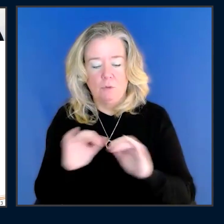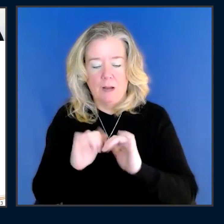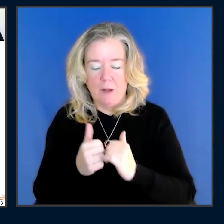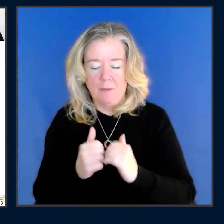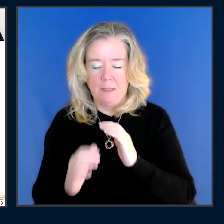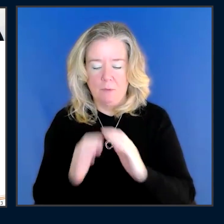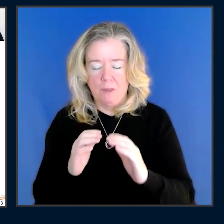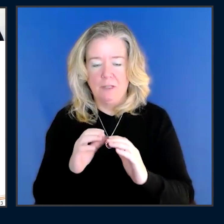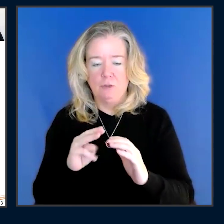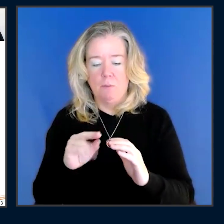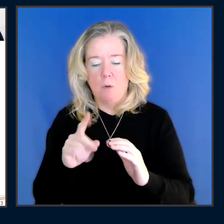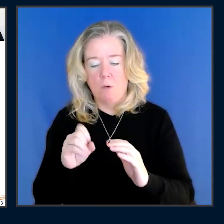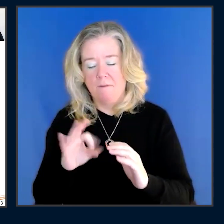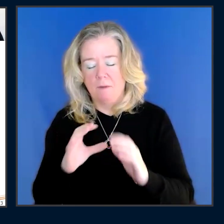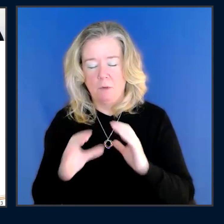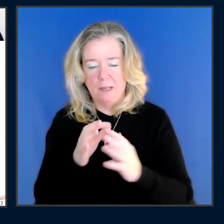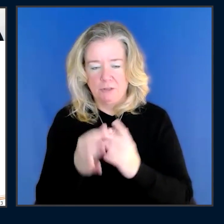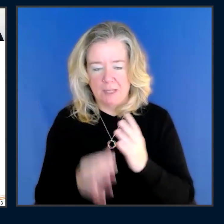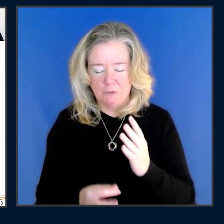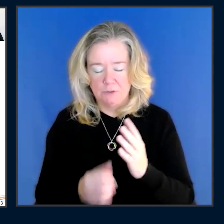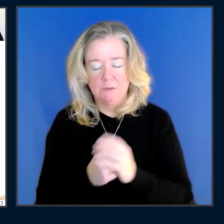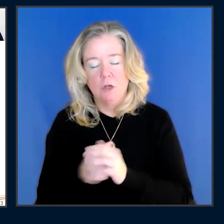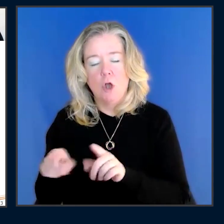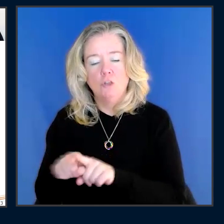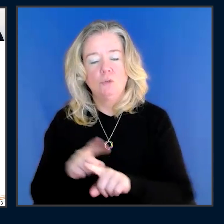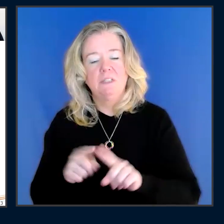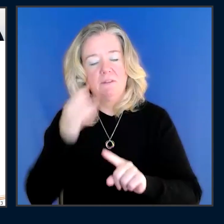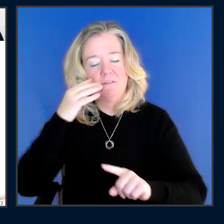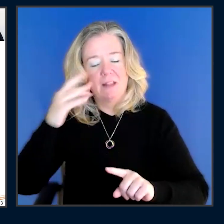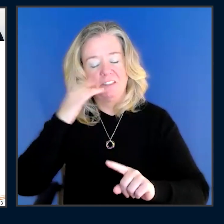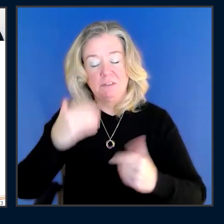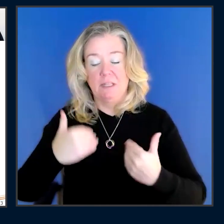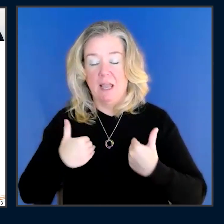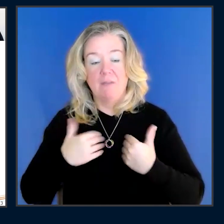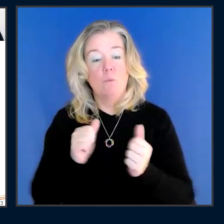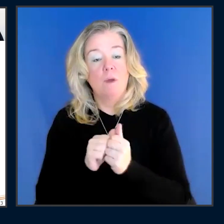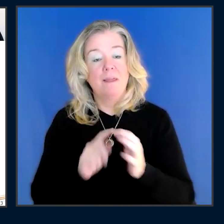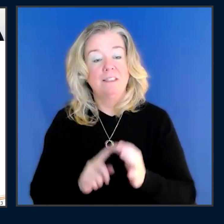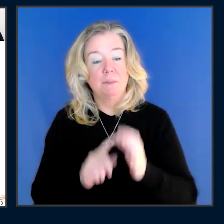or mode of communication options. There are also different philosophies that exist